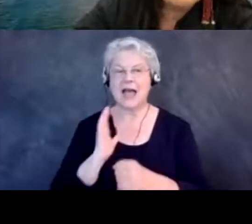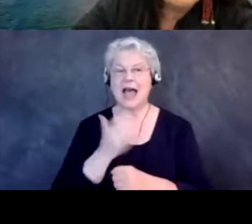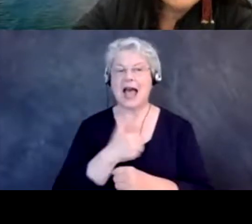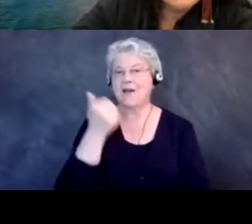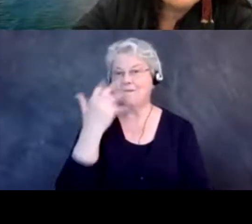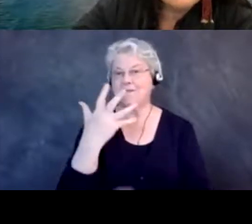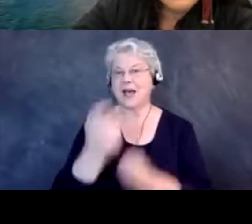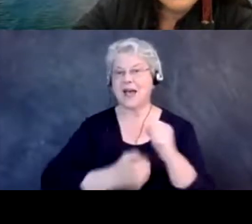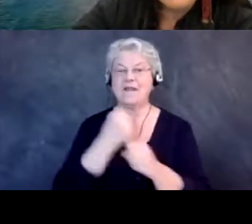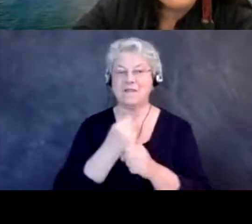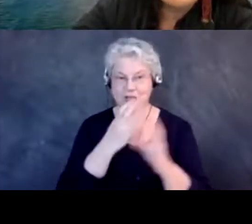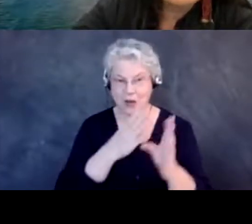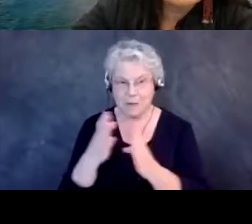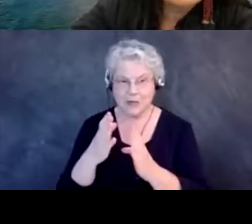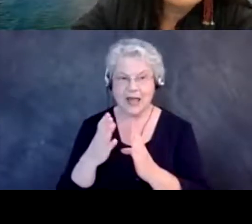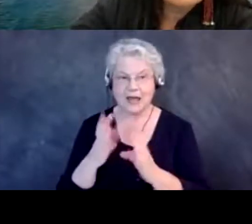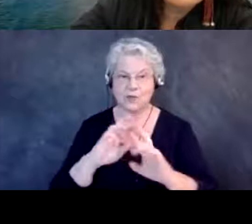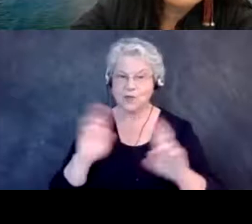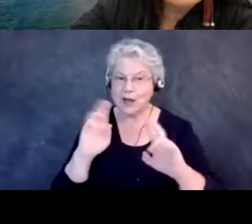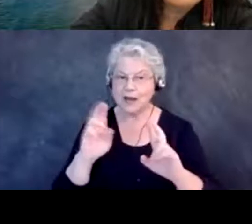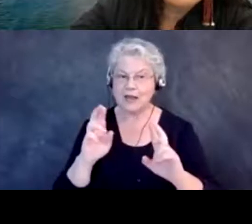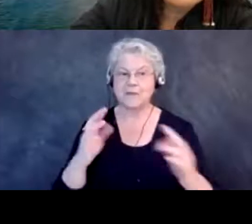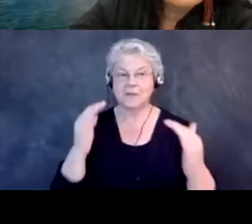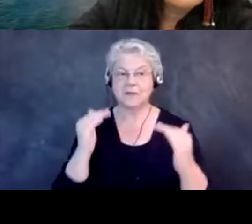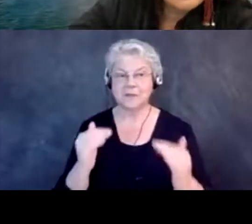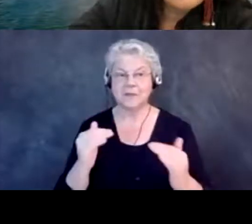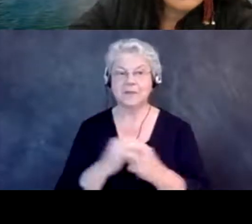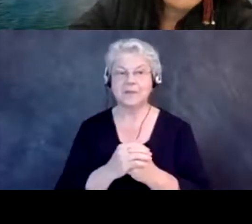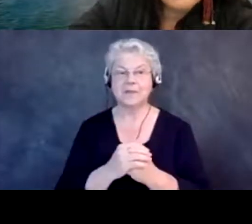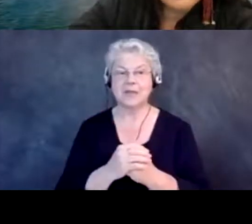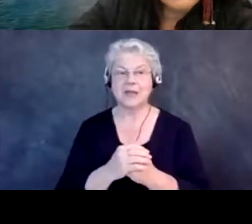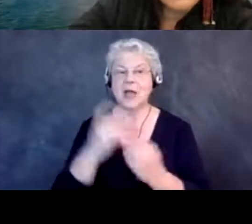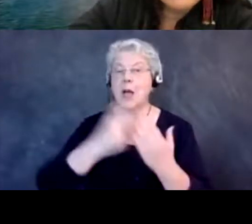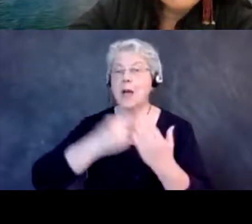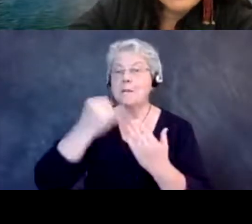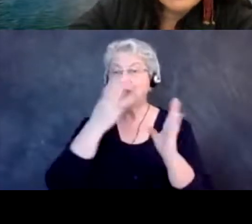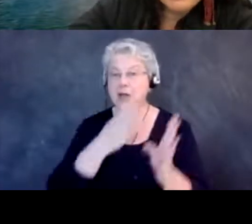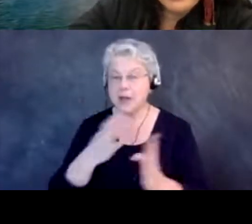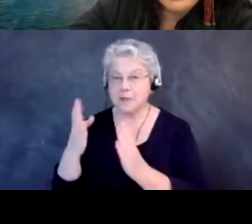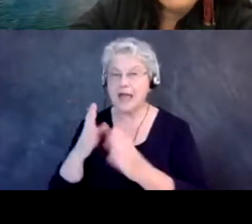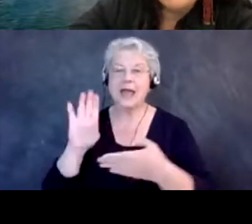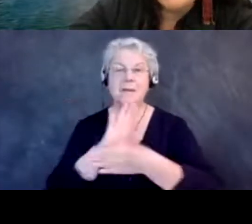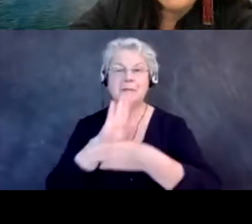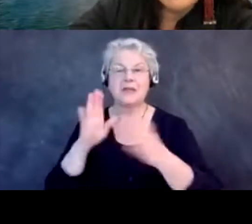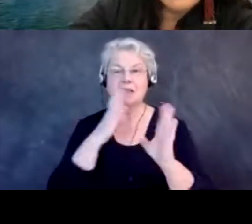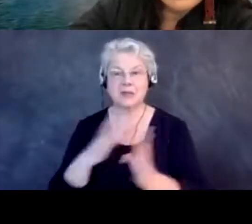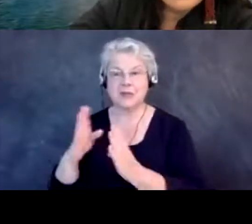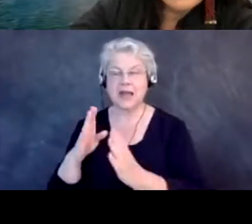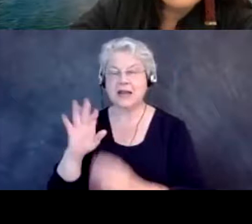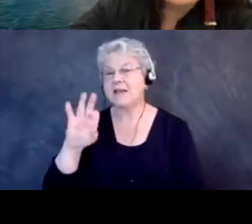Skidegate. And then the next bullet. A project plan, a business plan, feasibility studies.